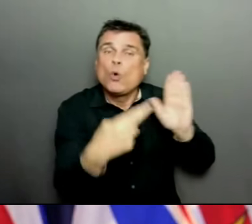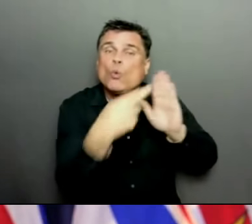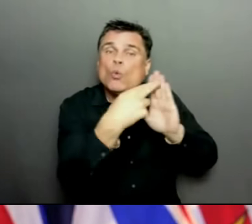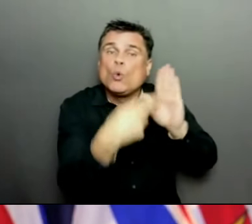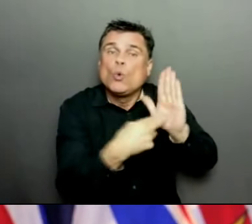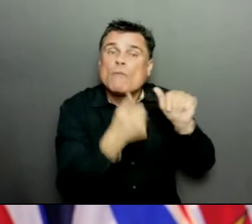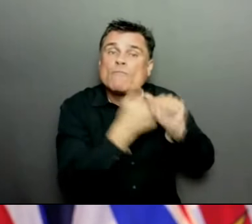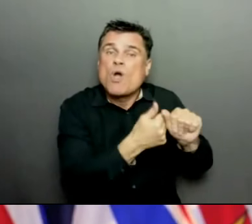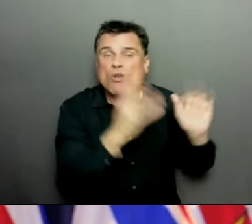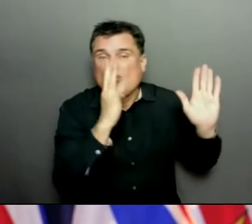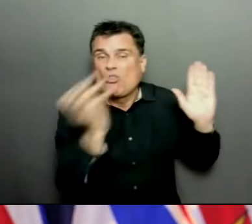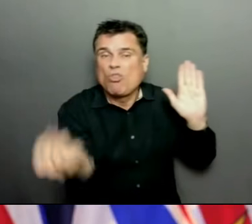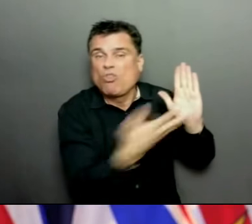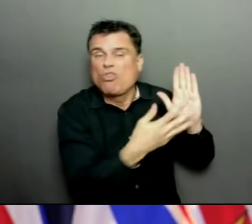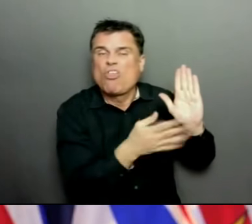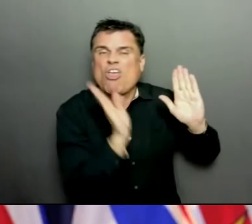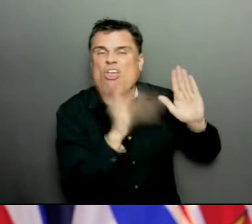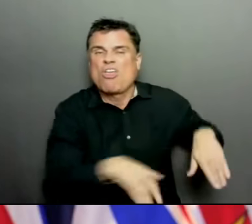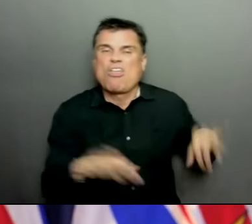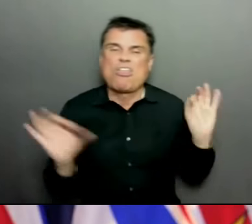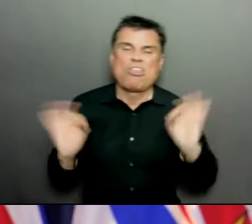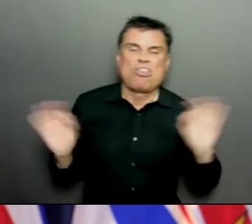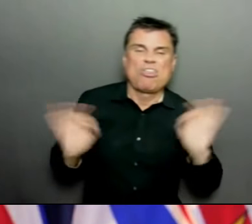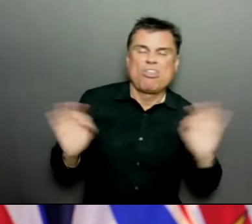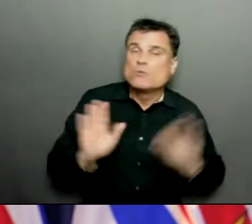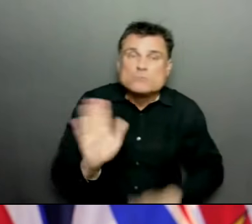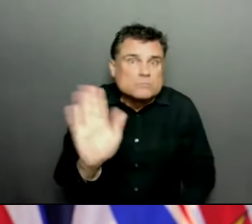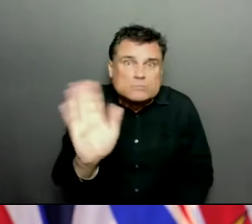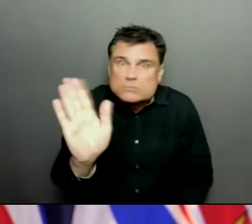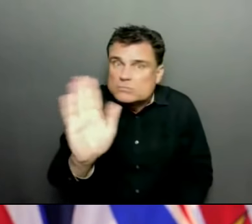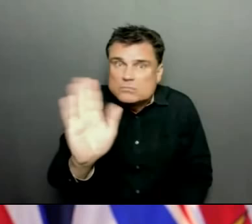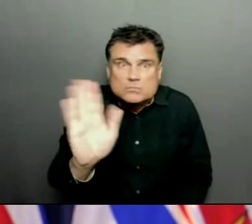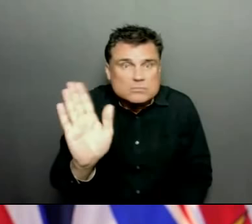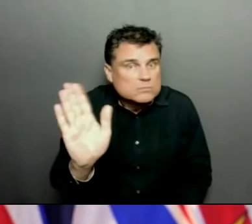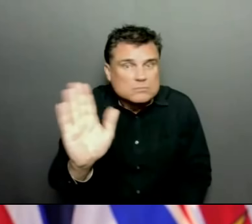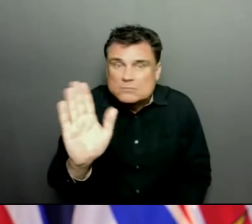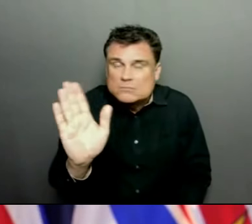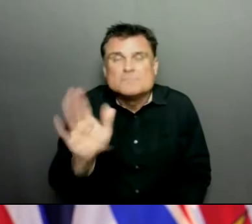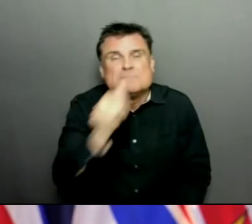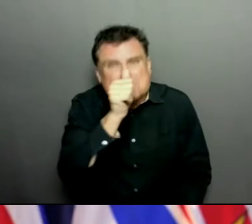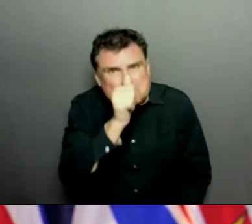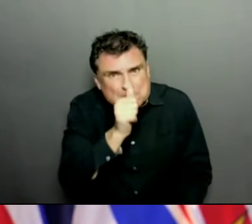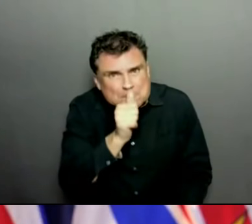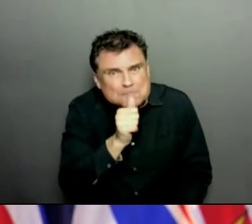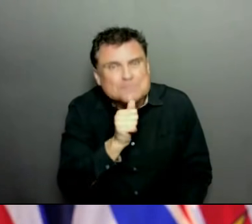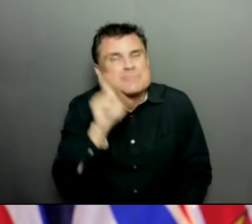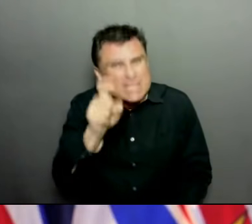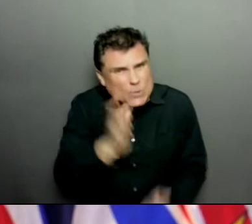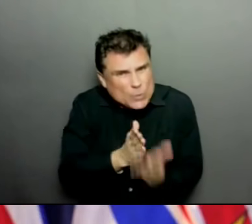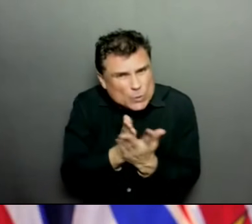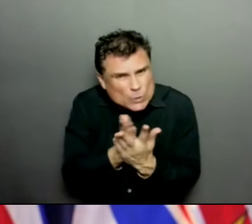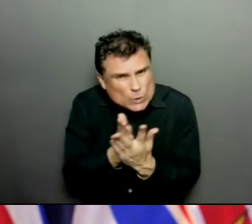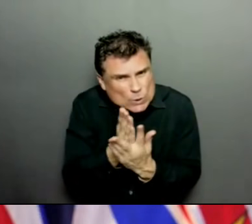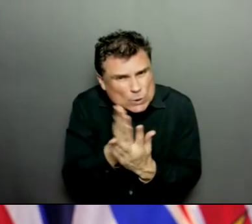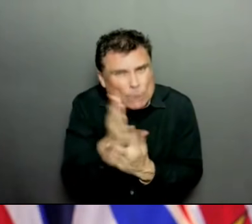bend the rules, we rely on our touchstone when an out rule it out. I ask everybody this Christmas season to do